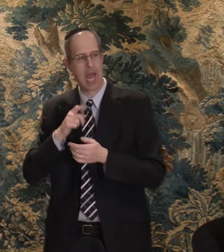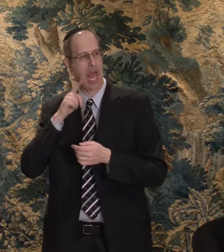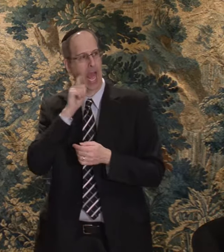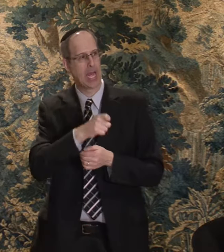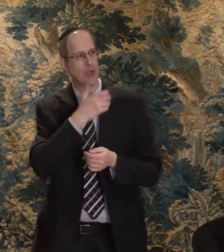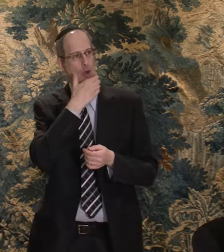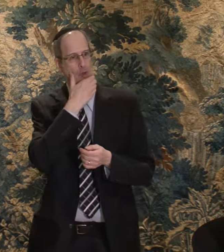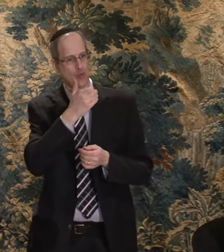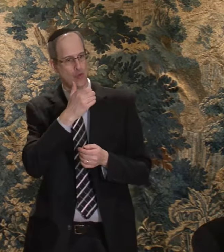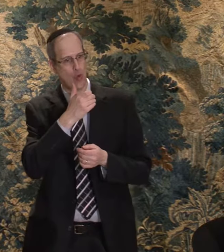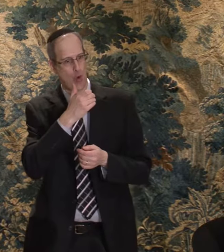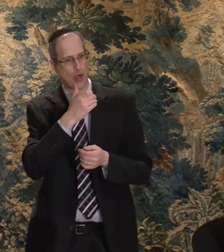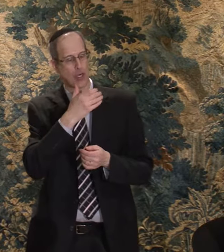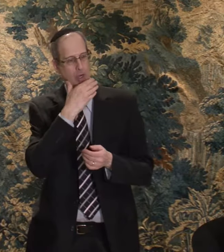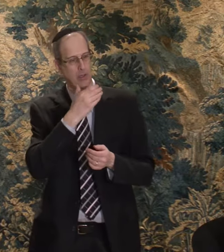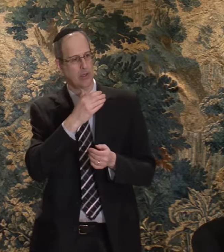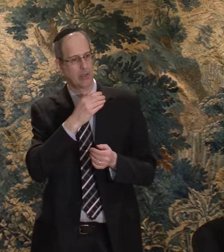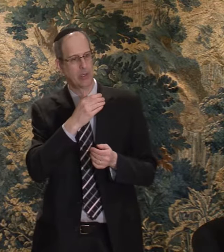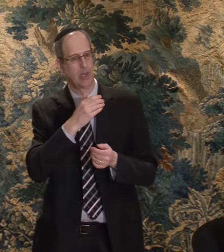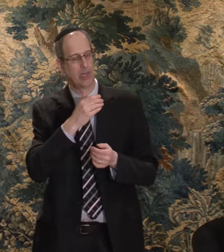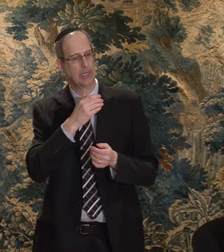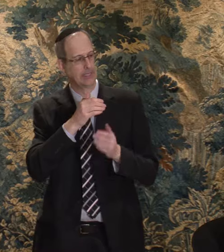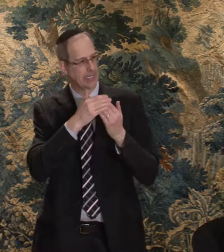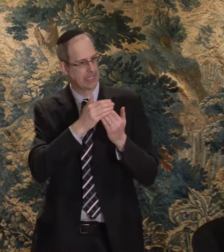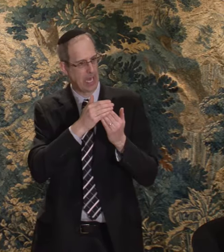was 10 o'clock at night we're in the hospital she's going through a difficult